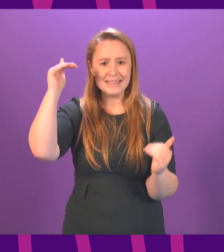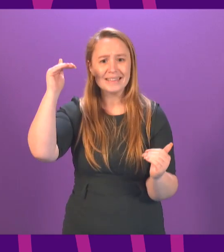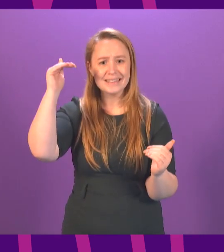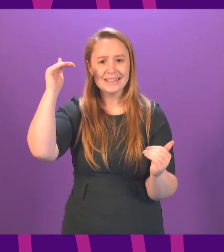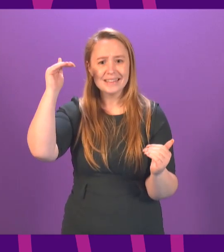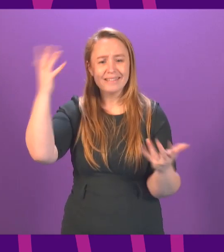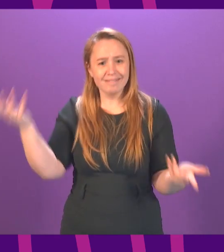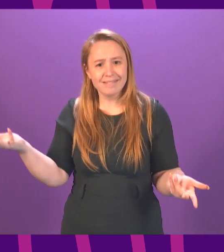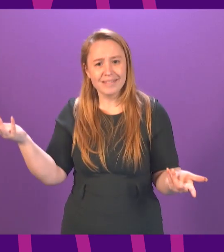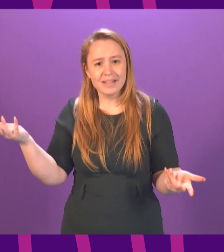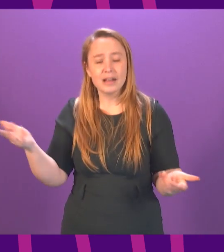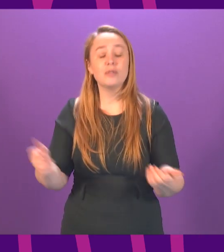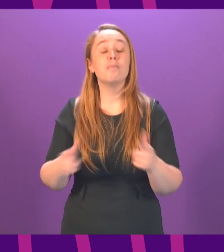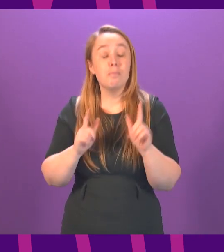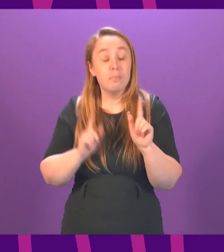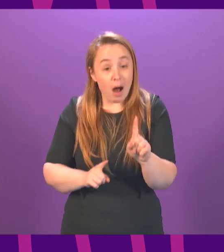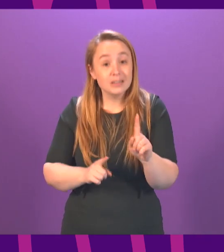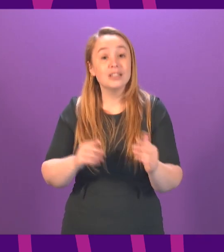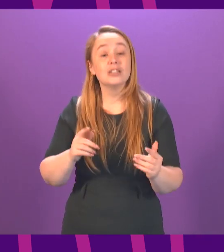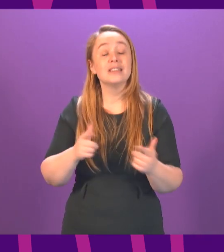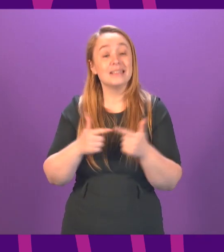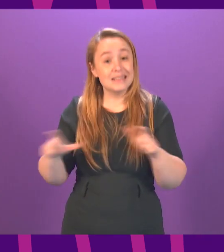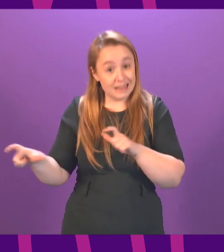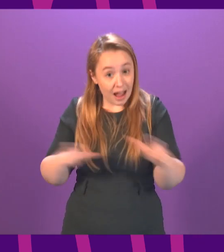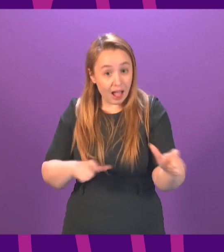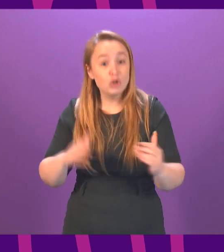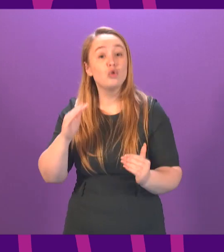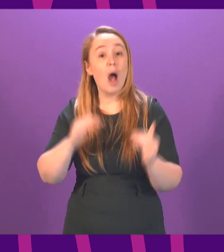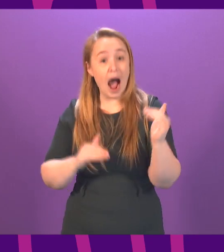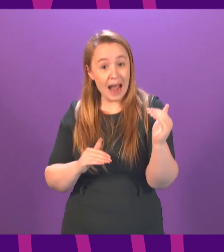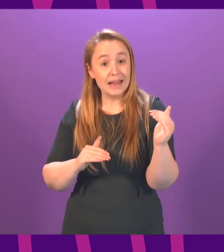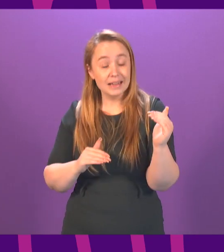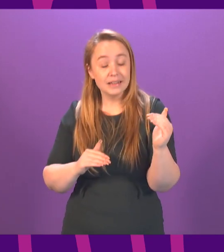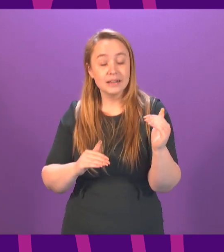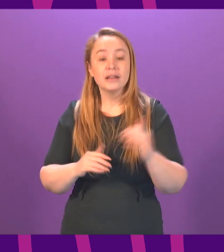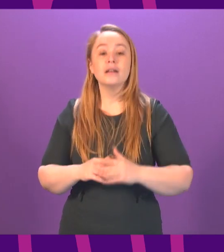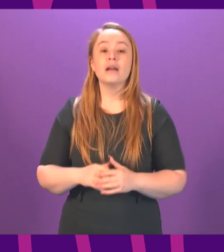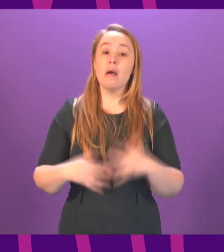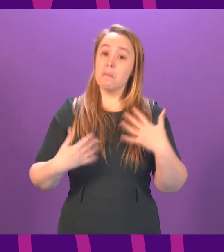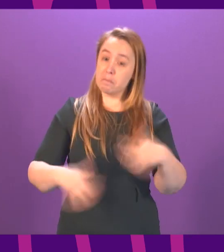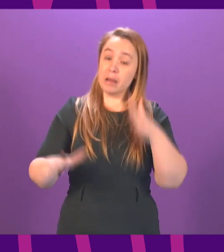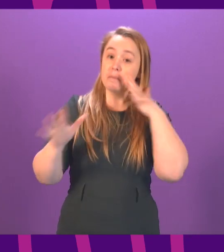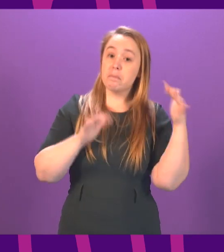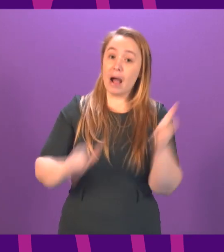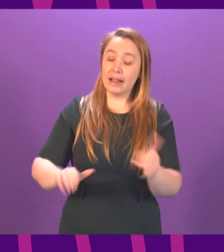they are too high, so we will continue to do more. We did pilots of asymptomatic testing